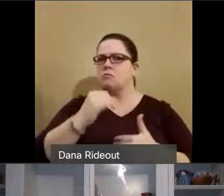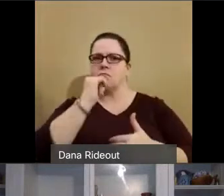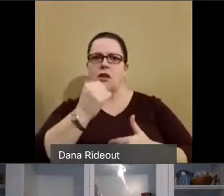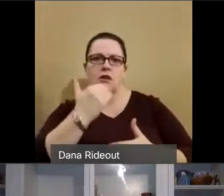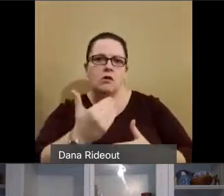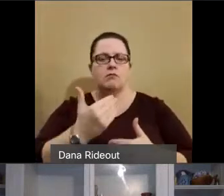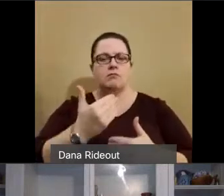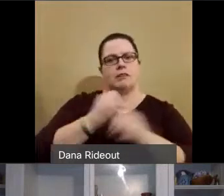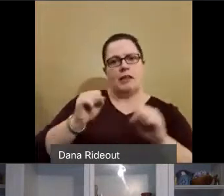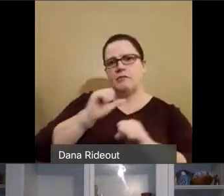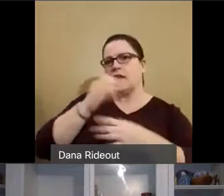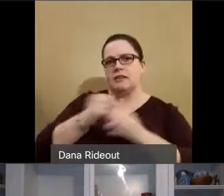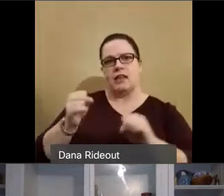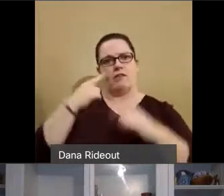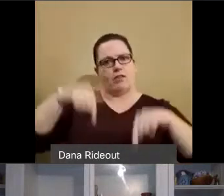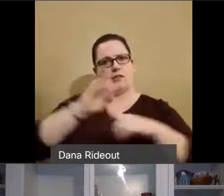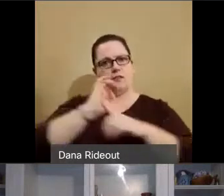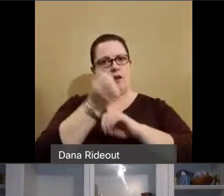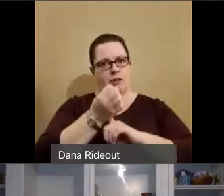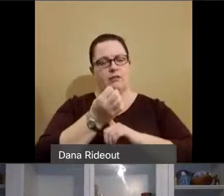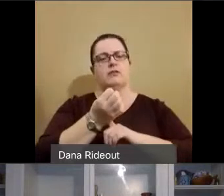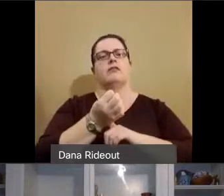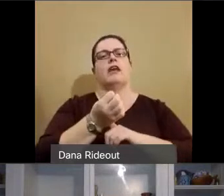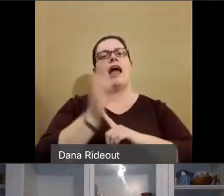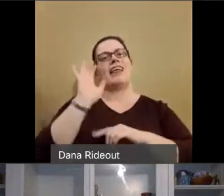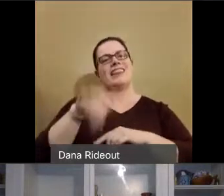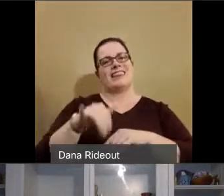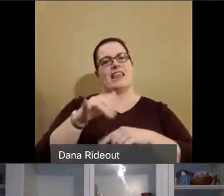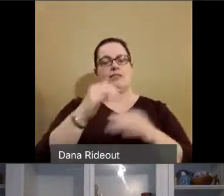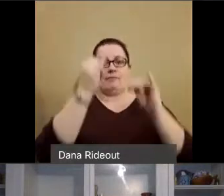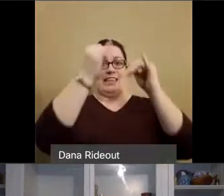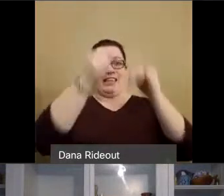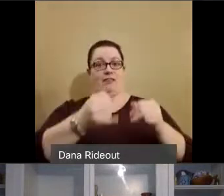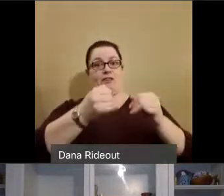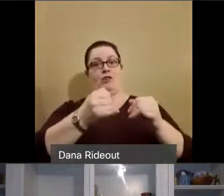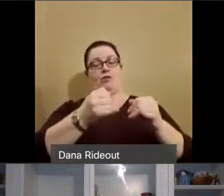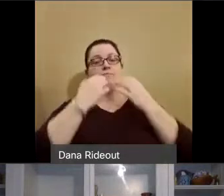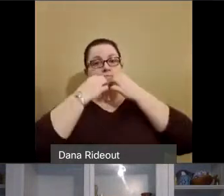And how much are we relying on sort of that individual morality argument for people's behavior?